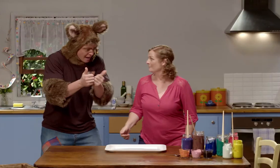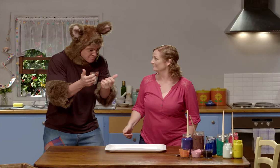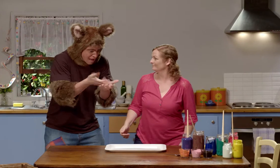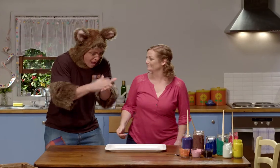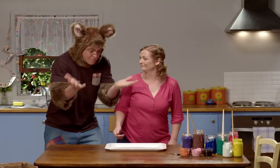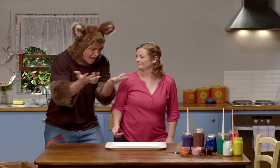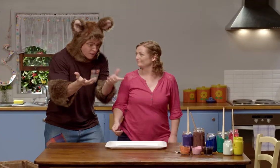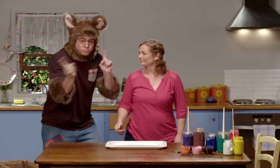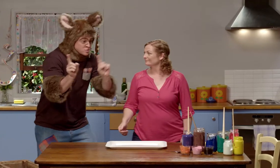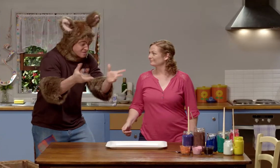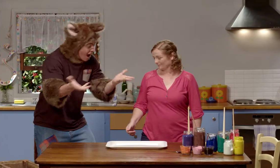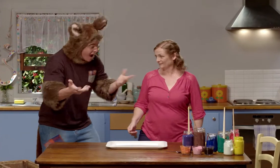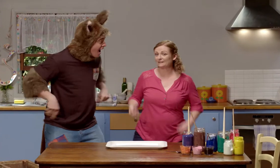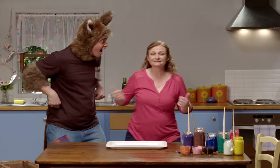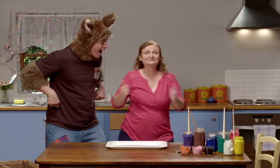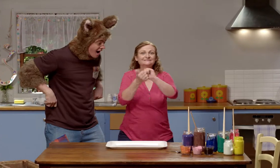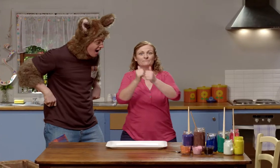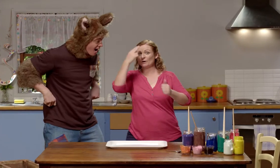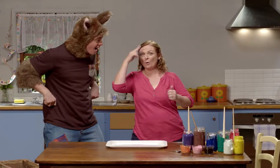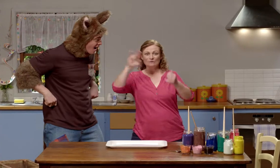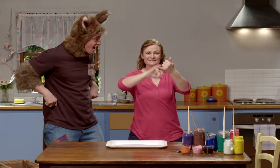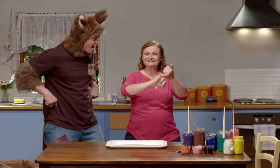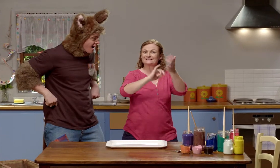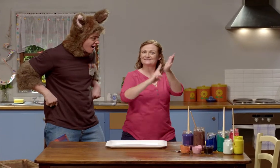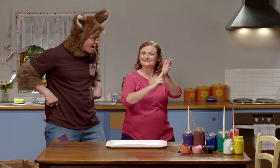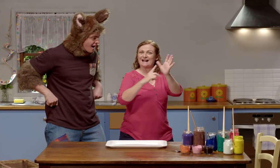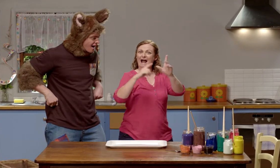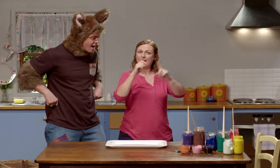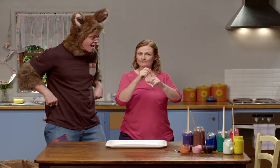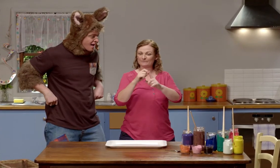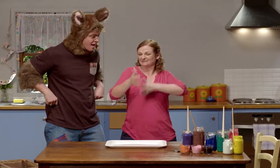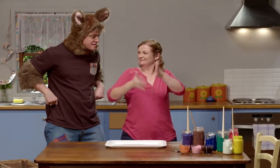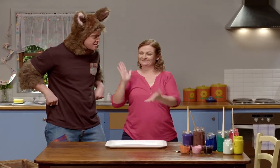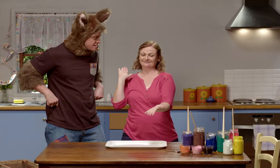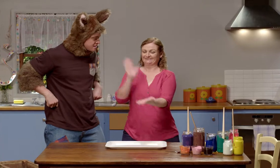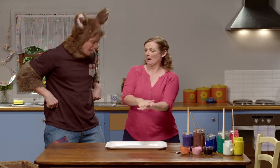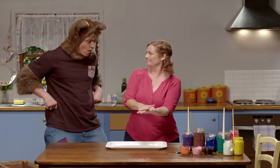Sally, what's the game? How do we play it? What do we do? Well, the game is called Snap.